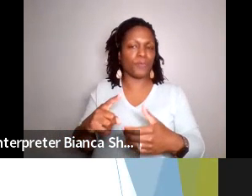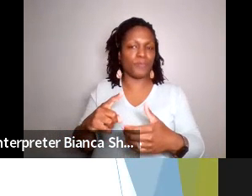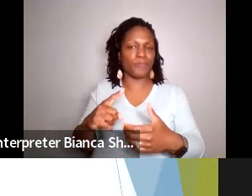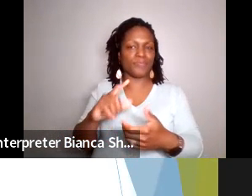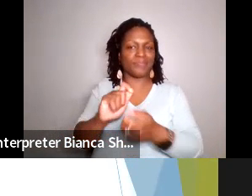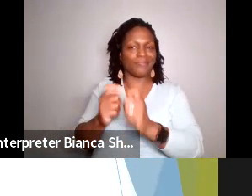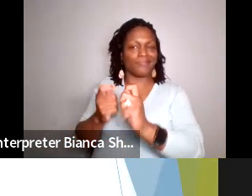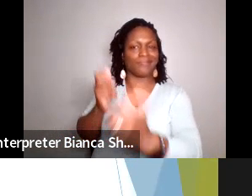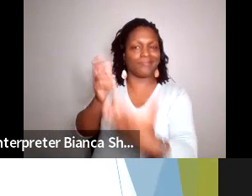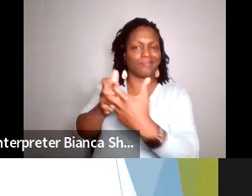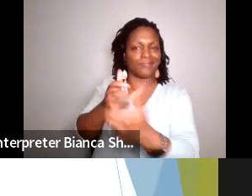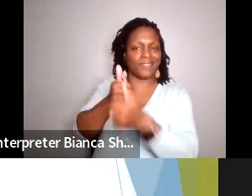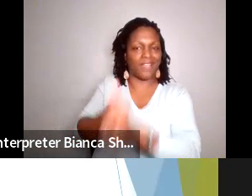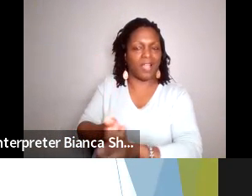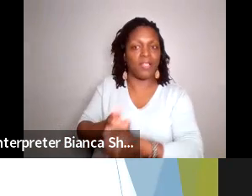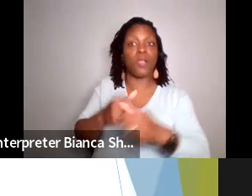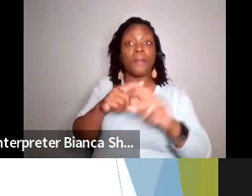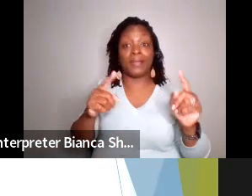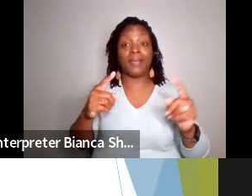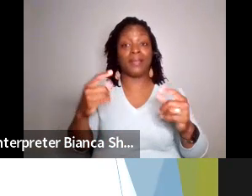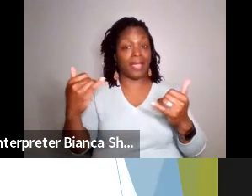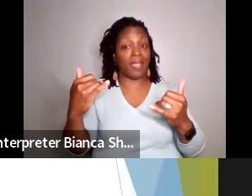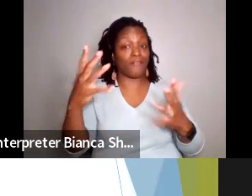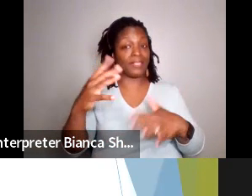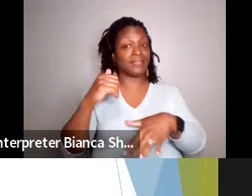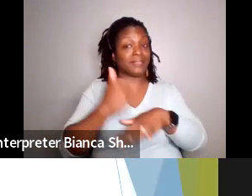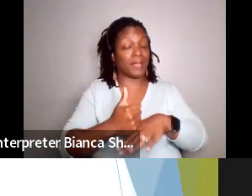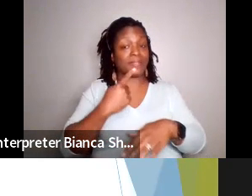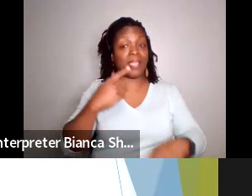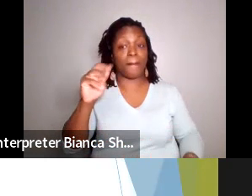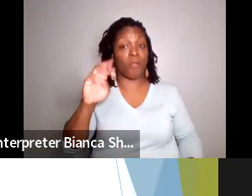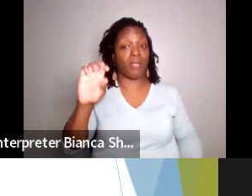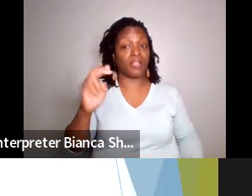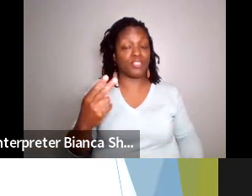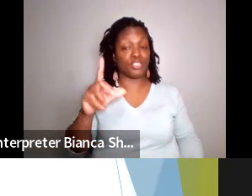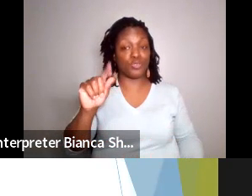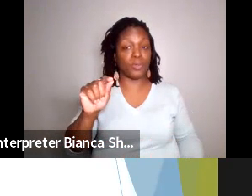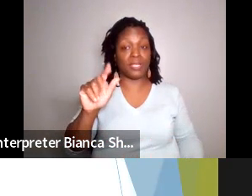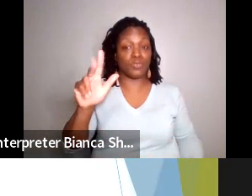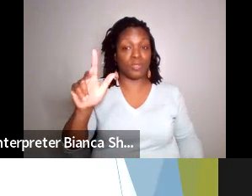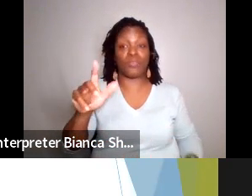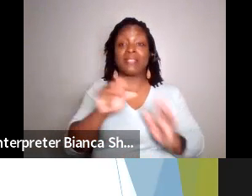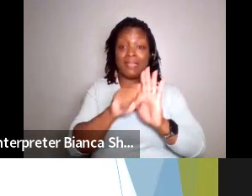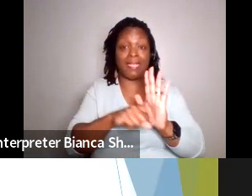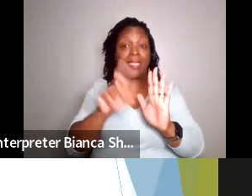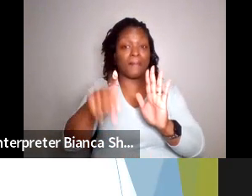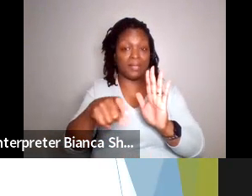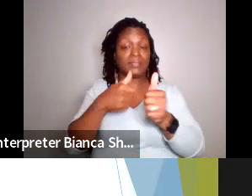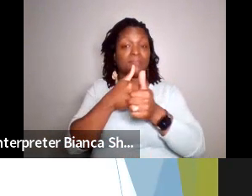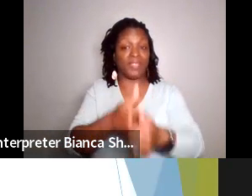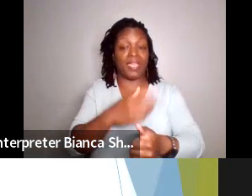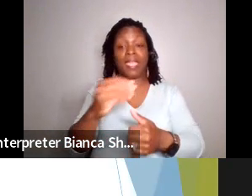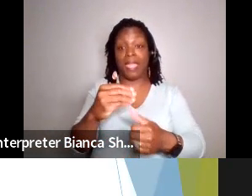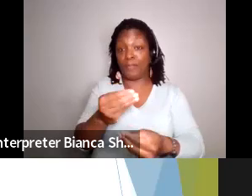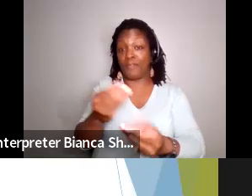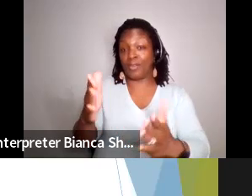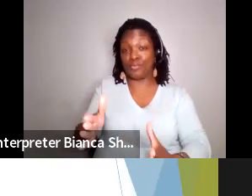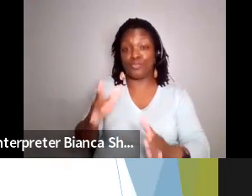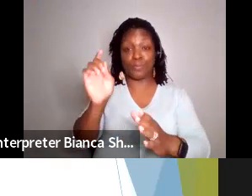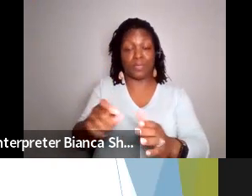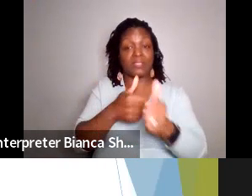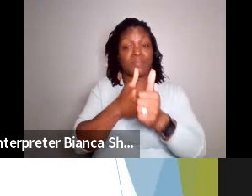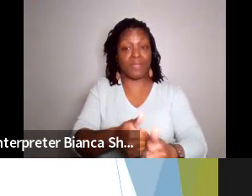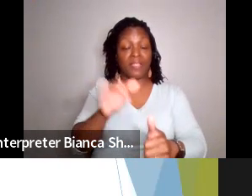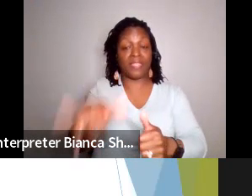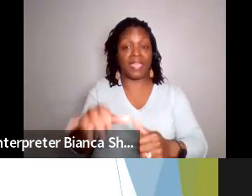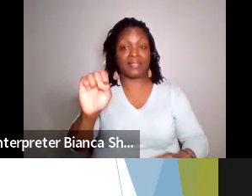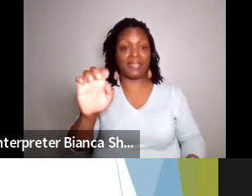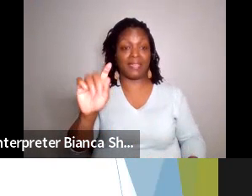But Cms. has now said that march of 2023 is when States must be in compliance, and providers need to be in compliance with the settings rule.